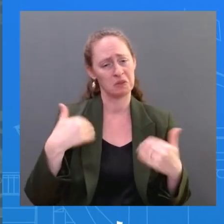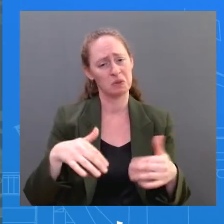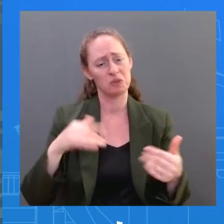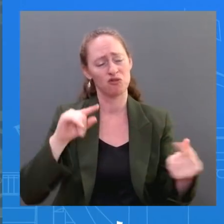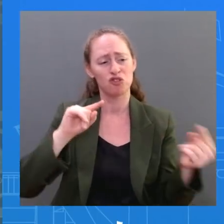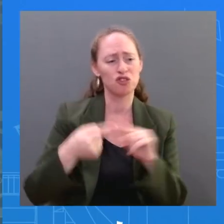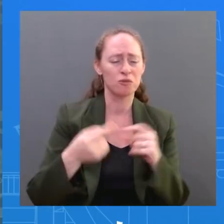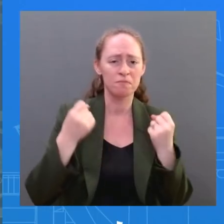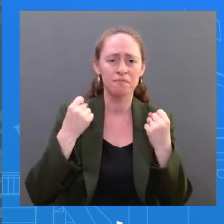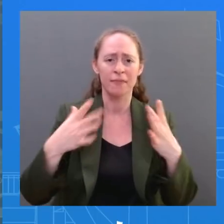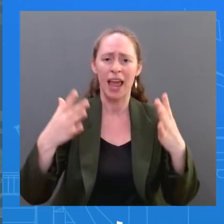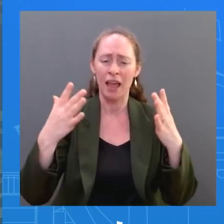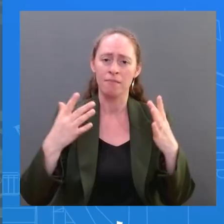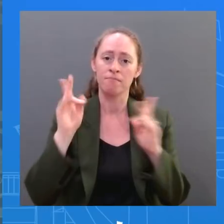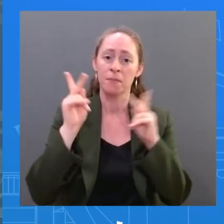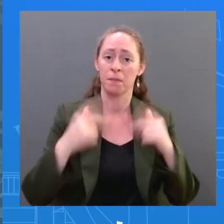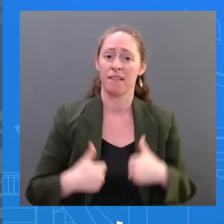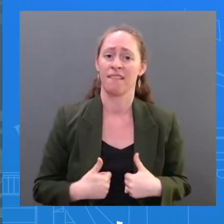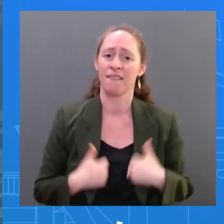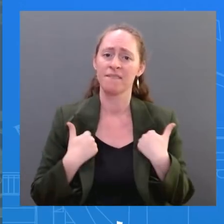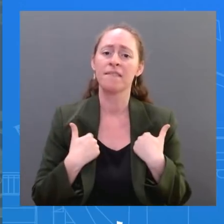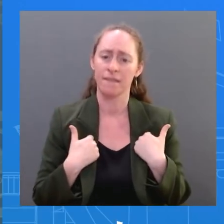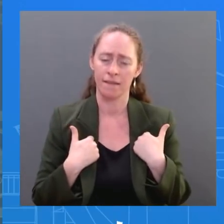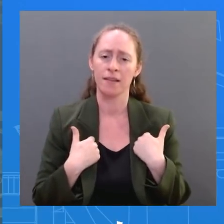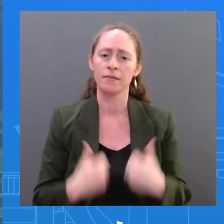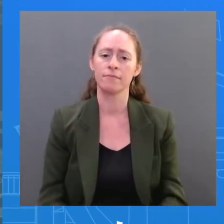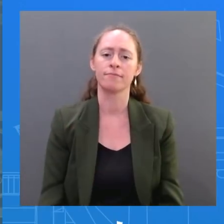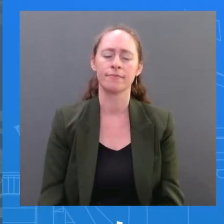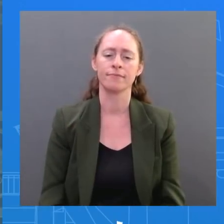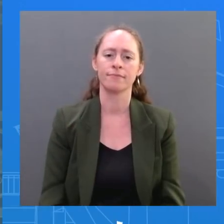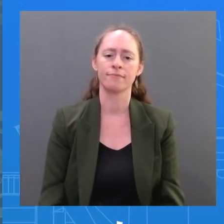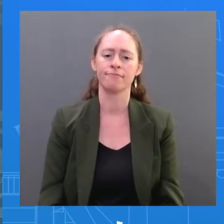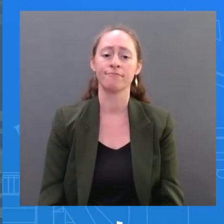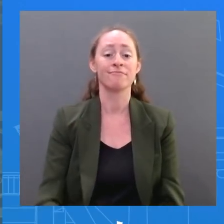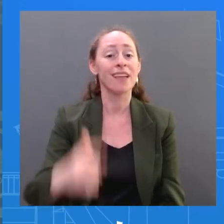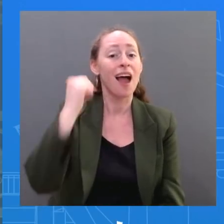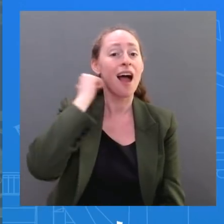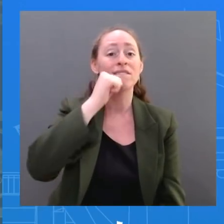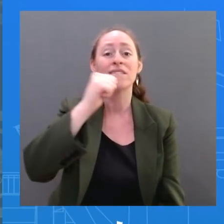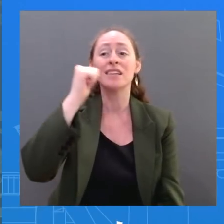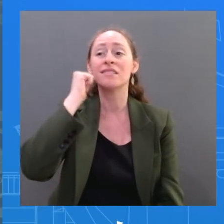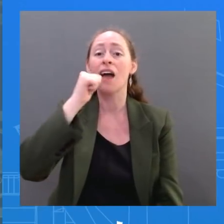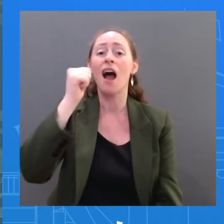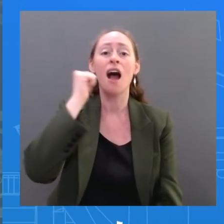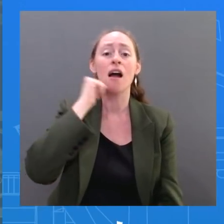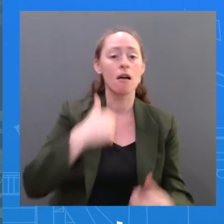you know, people's everyday decision on their own body and what they can decide what they --